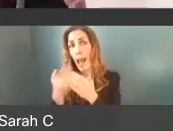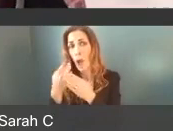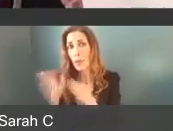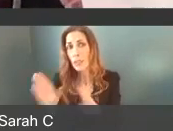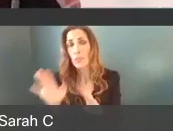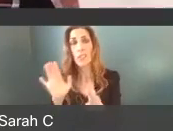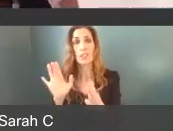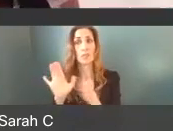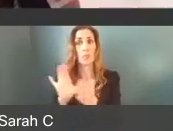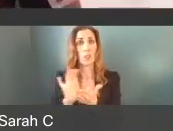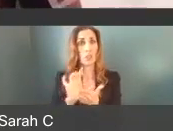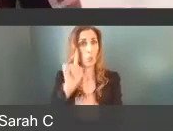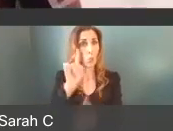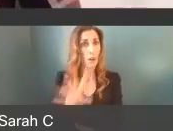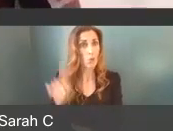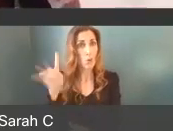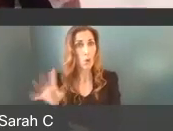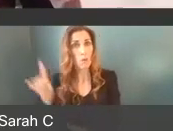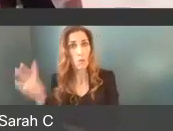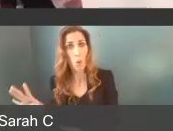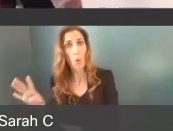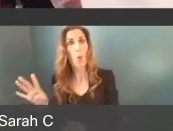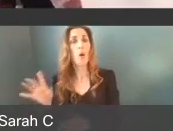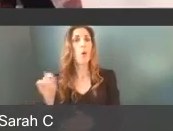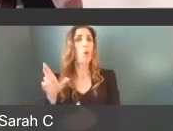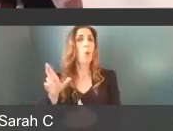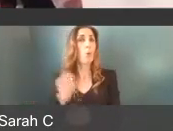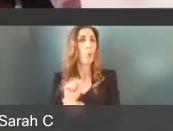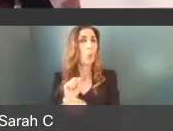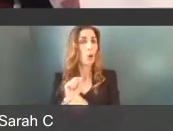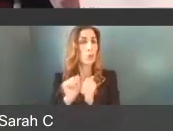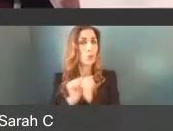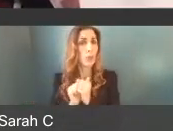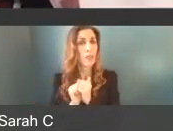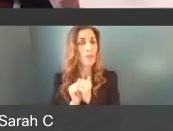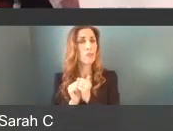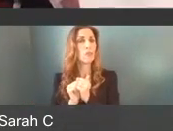among the four counties? Would it, would you work together or I guess are there any conversations